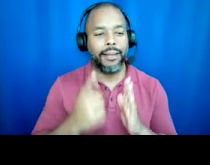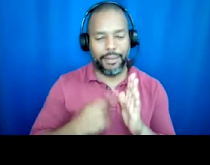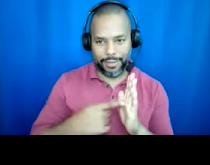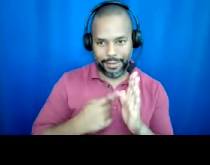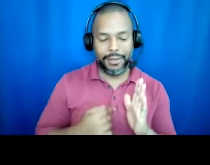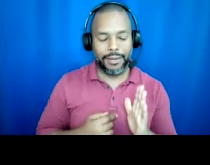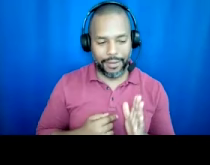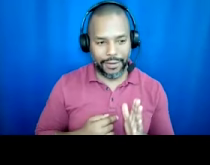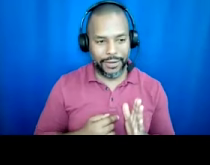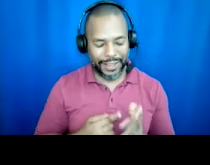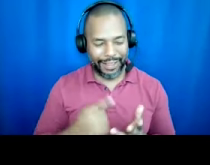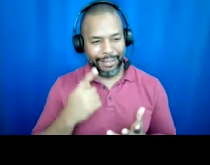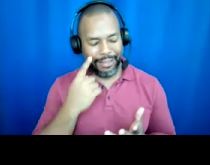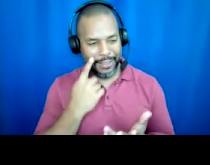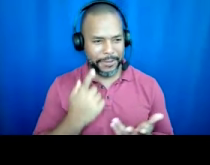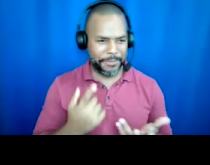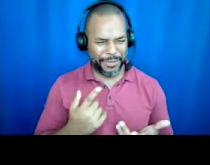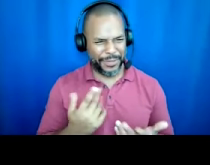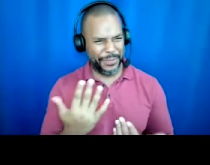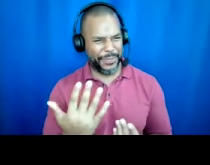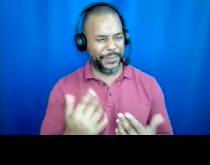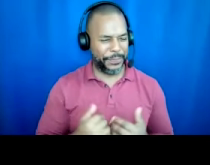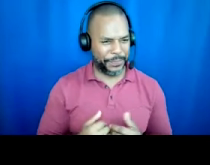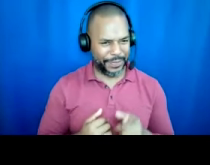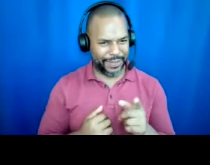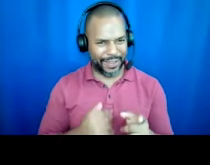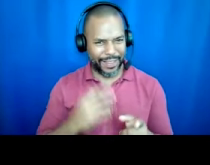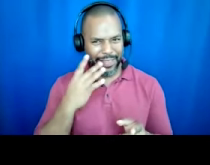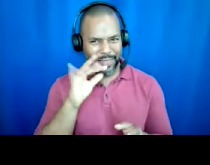that sense of, well, wait a minute, why is this position hiring at either